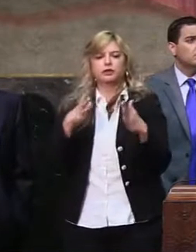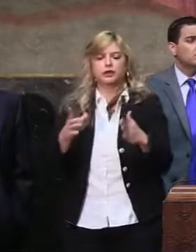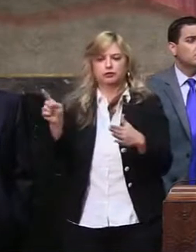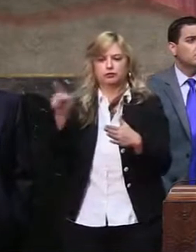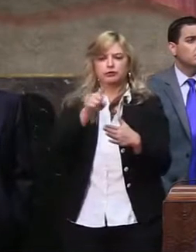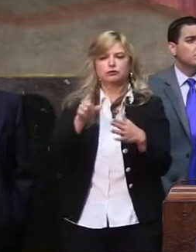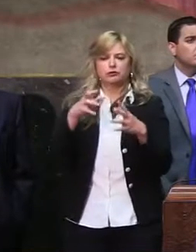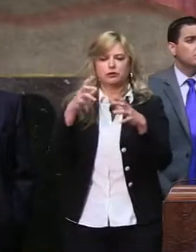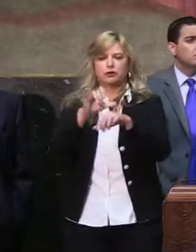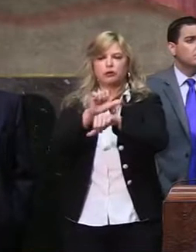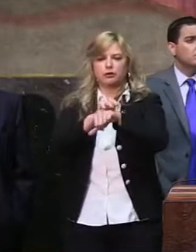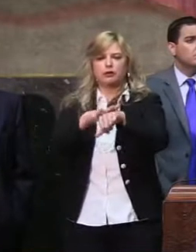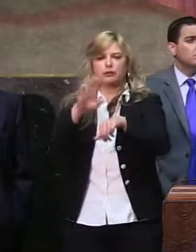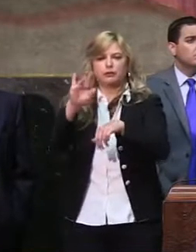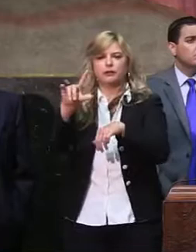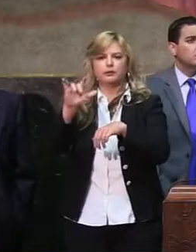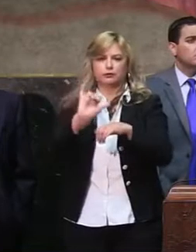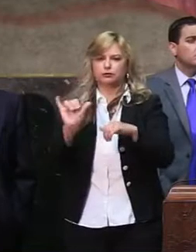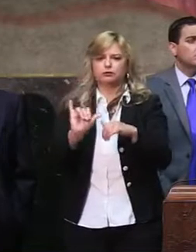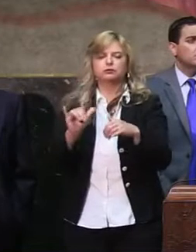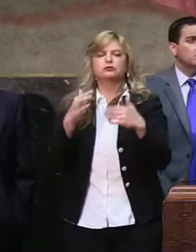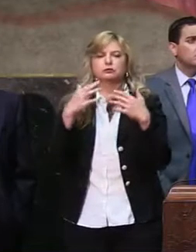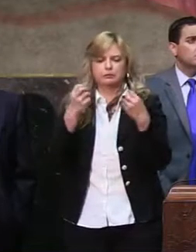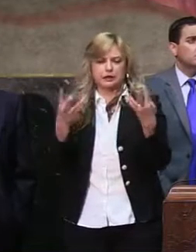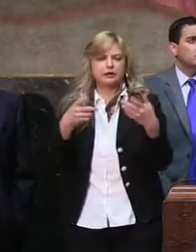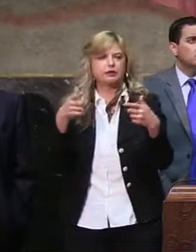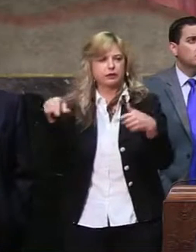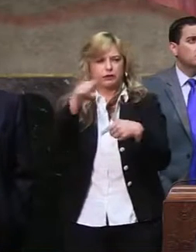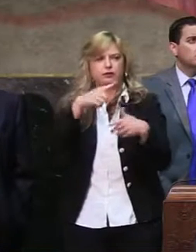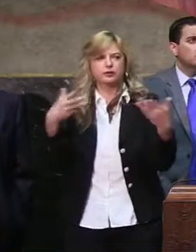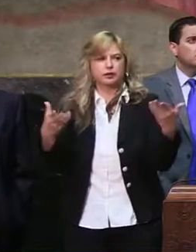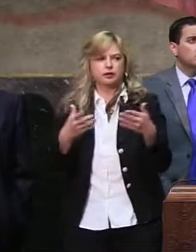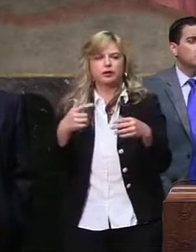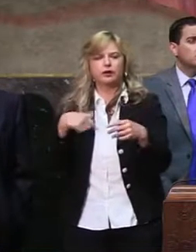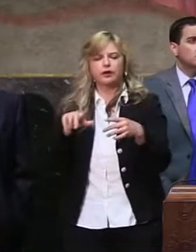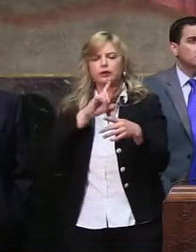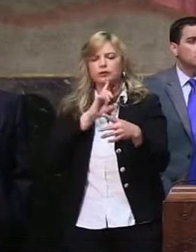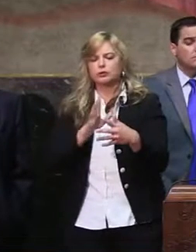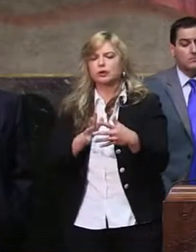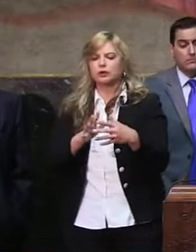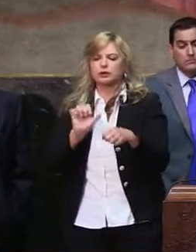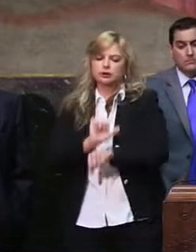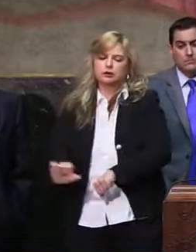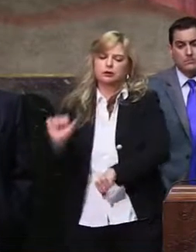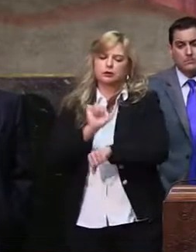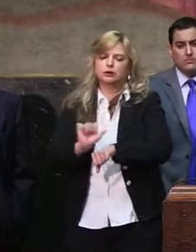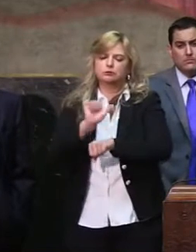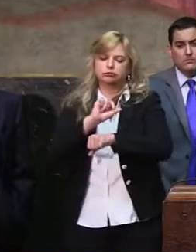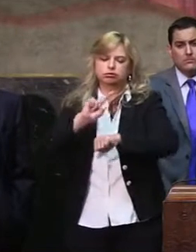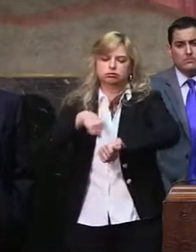here today as well they spent countless hours with my staff the bill sponsors a